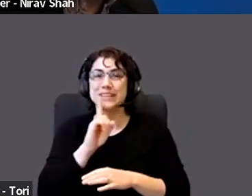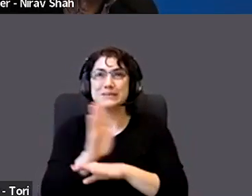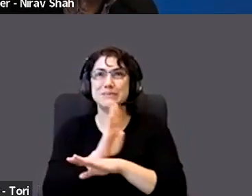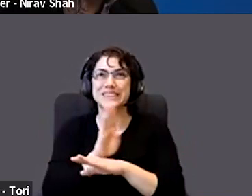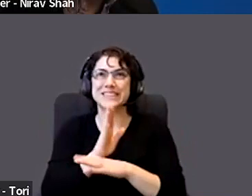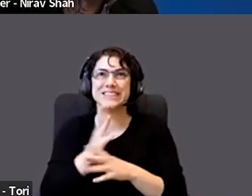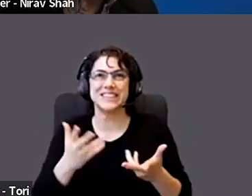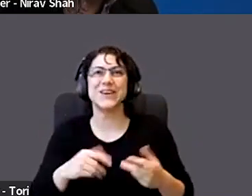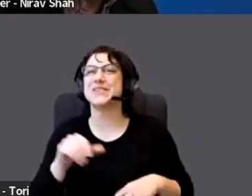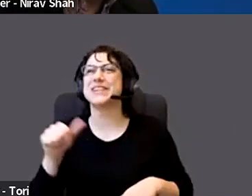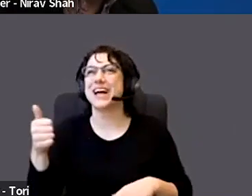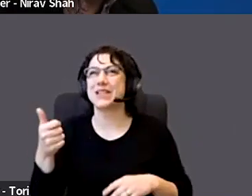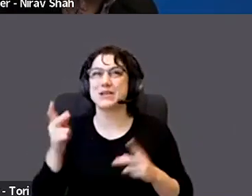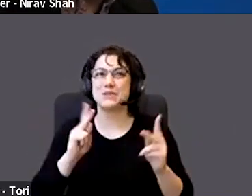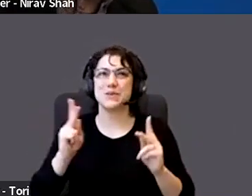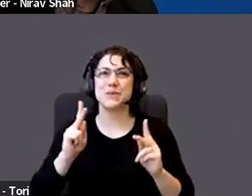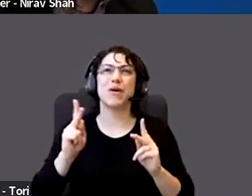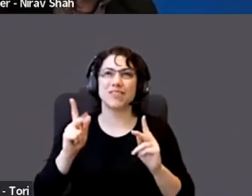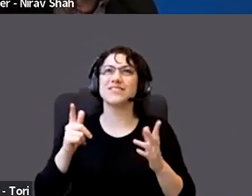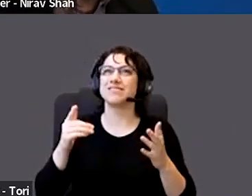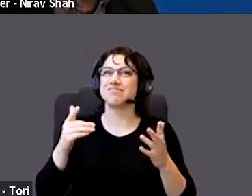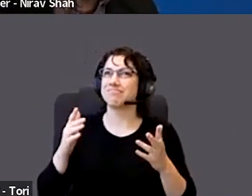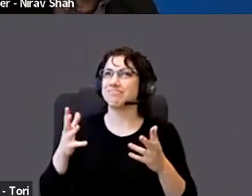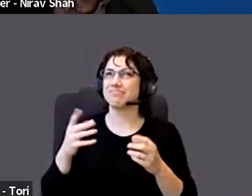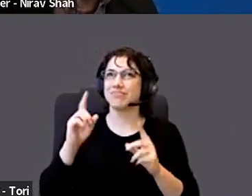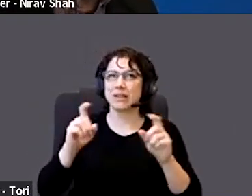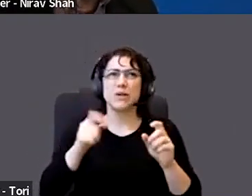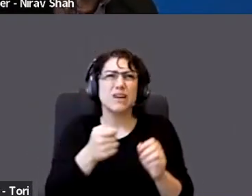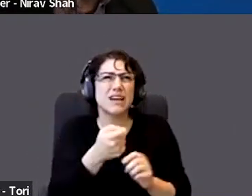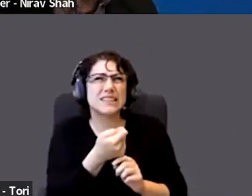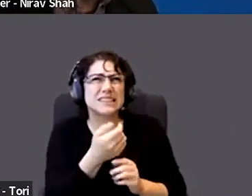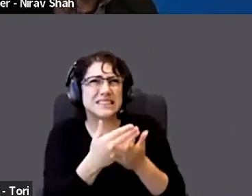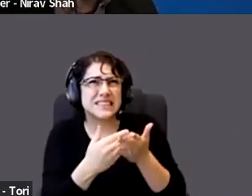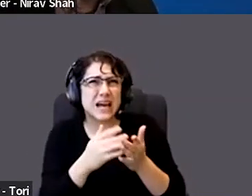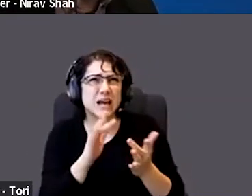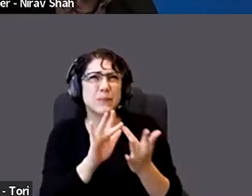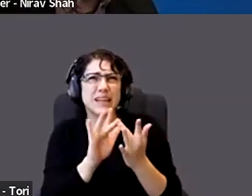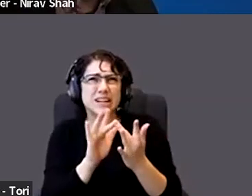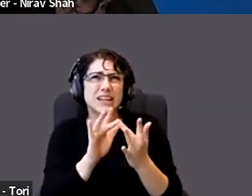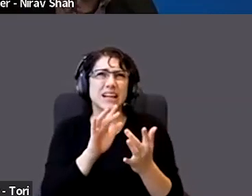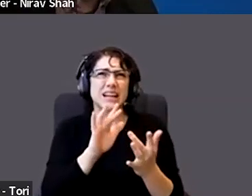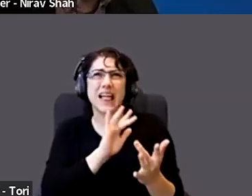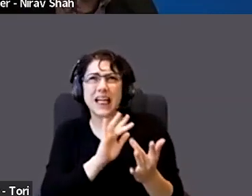of internet connectivity problems during your presentation. You were coming through, but occasionally stopped and then caught up.